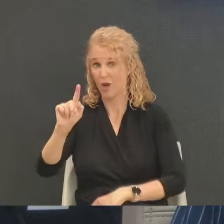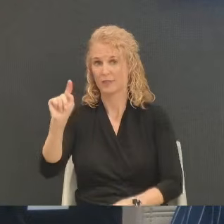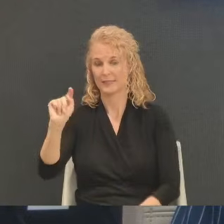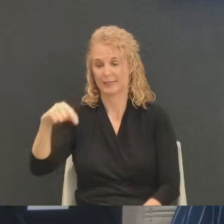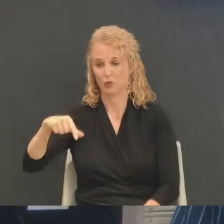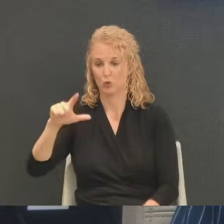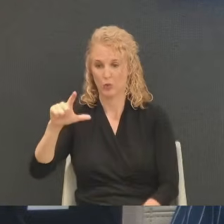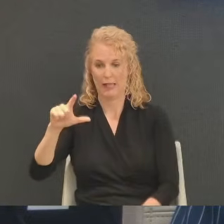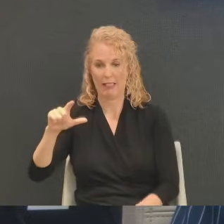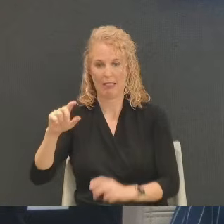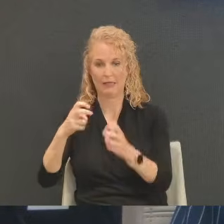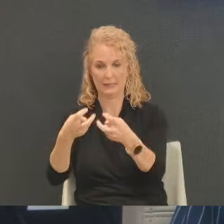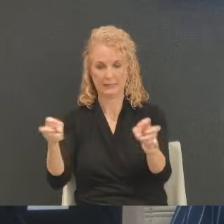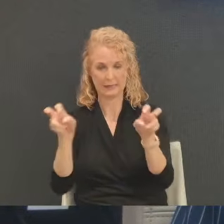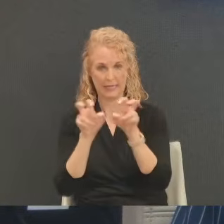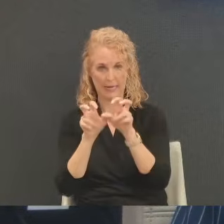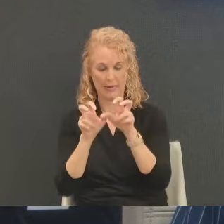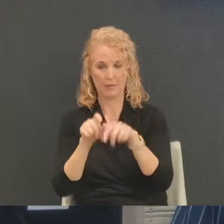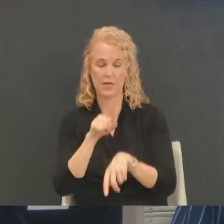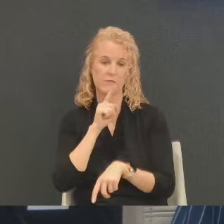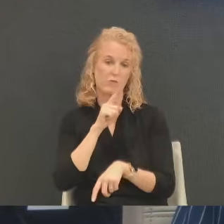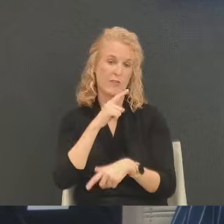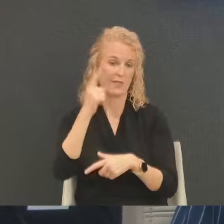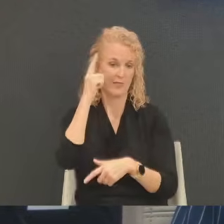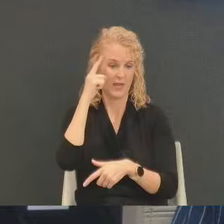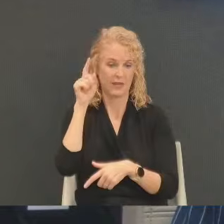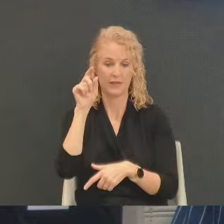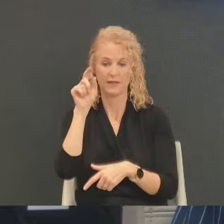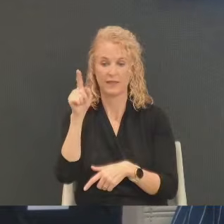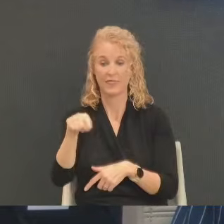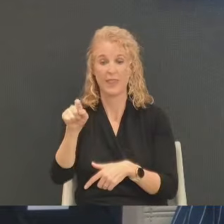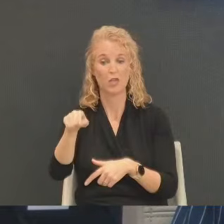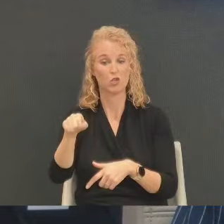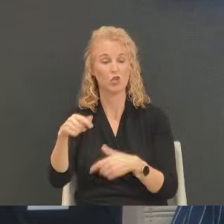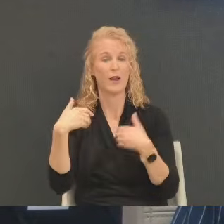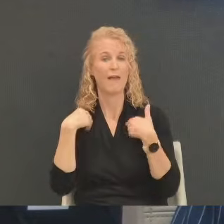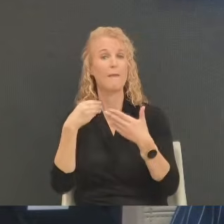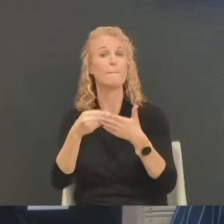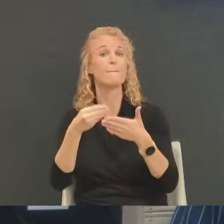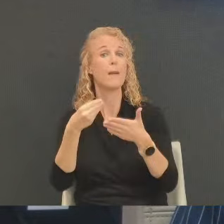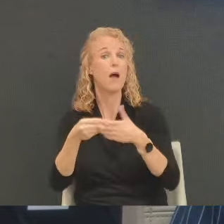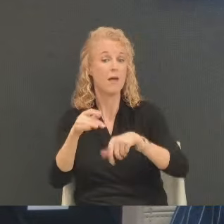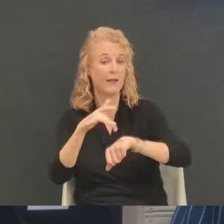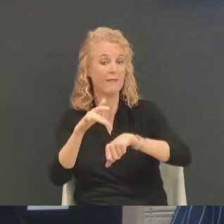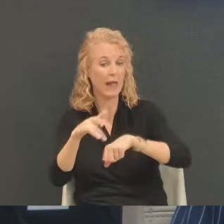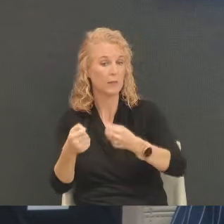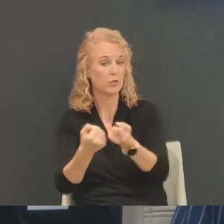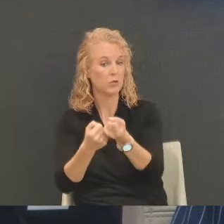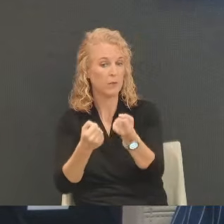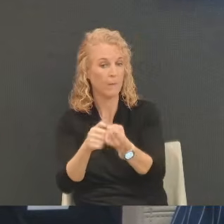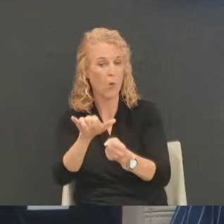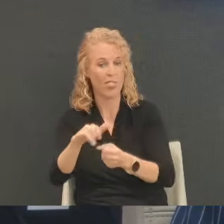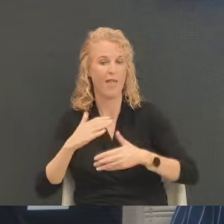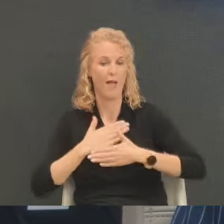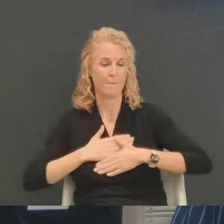day and I just really think there they should get some funding for our appreciation day. So,